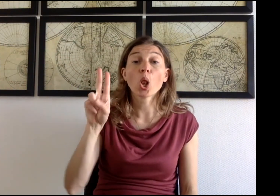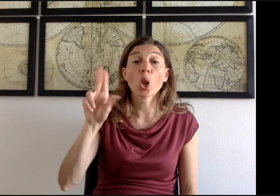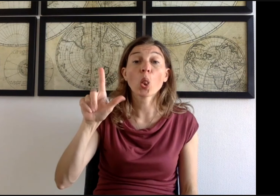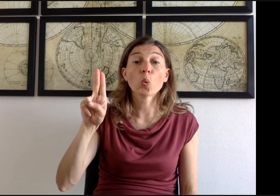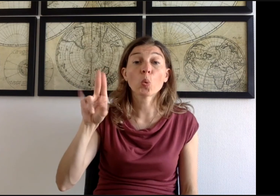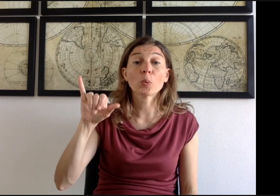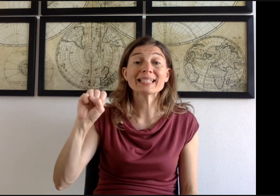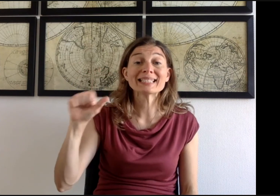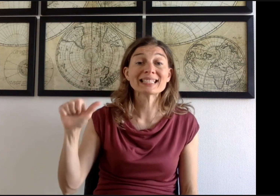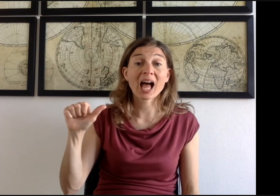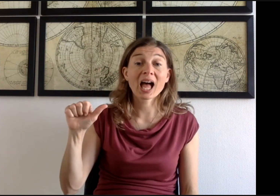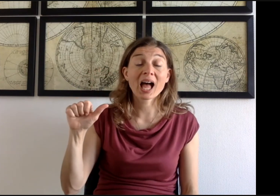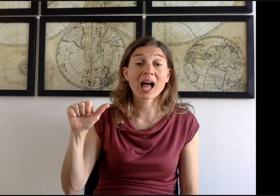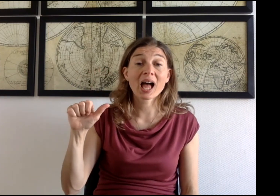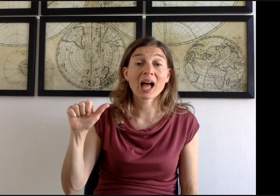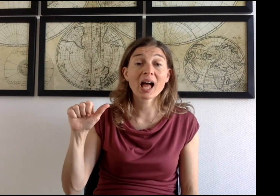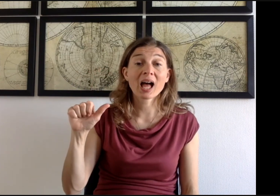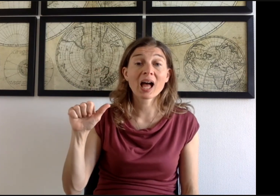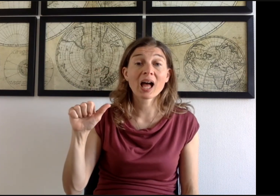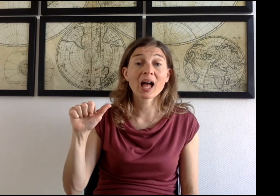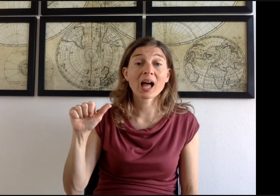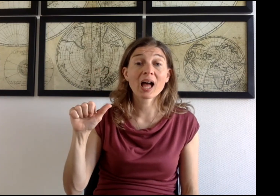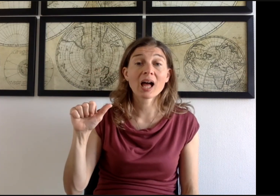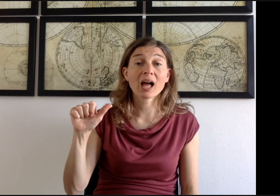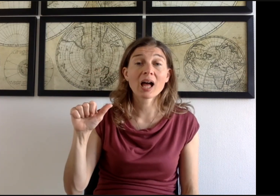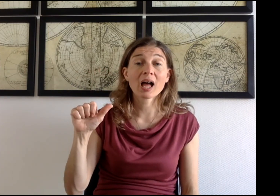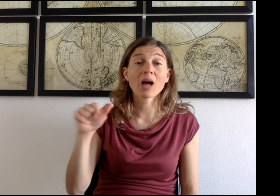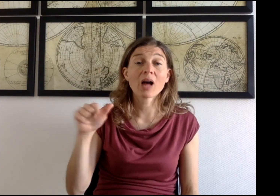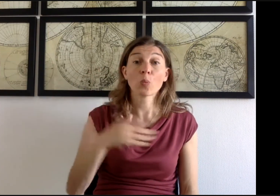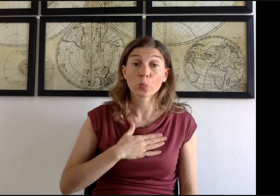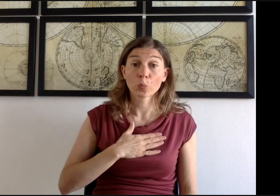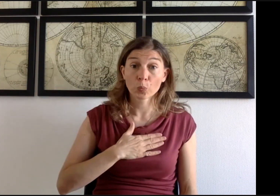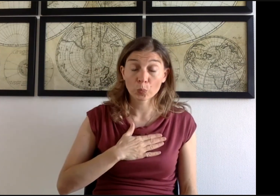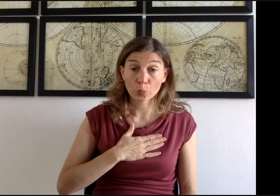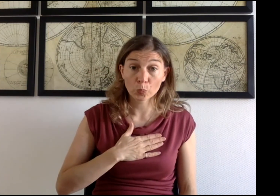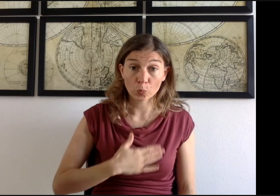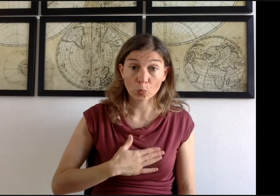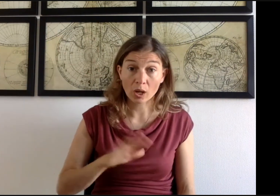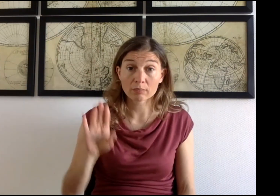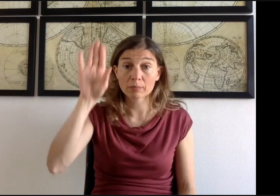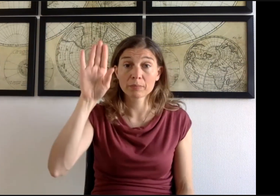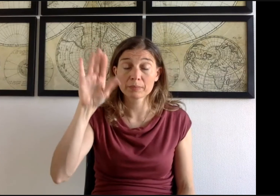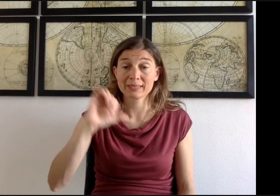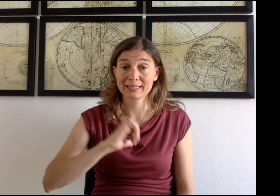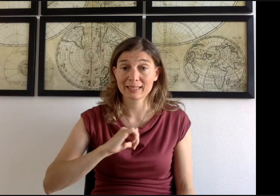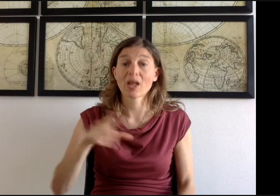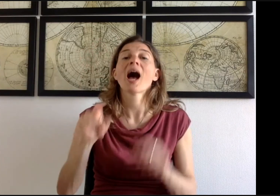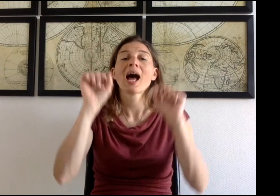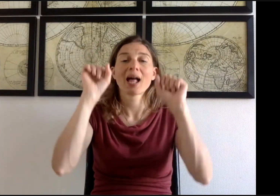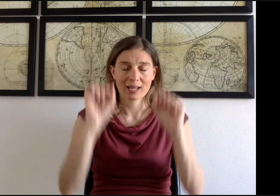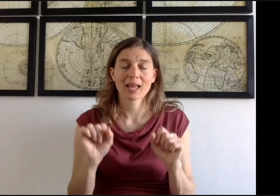But Ana and Luisa you're both muted. Unmute yourself if you want to speak. Now we can hear you.